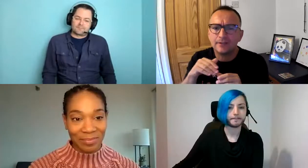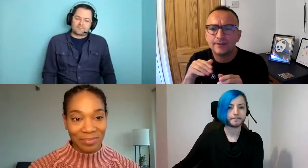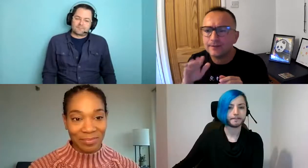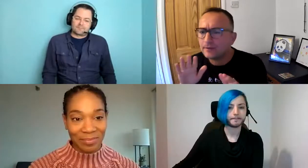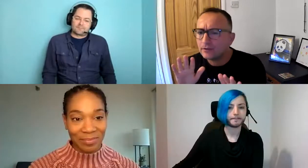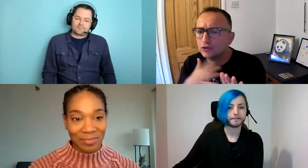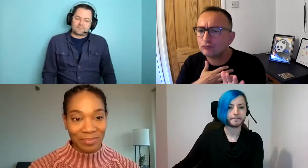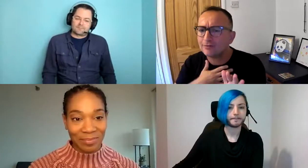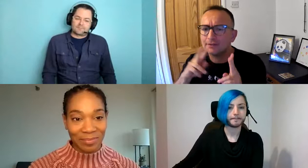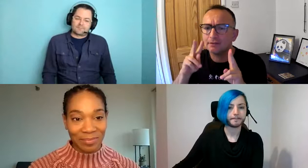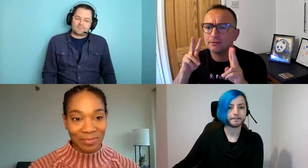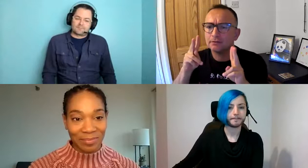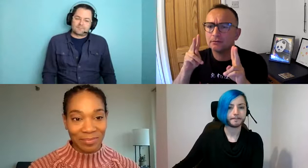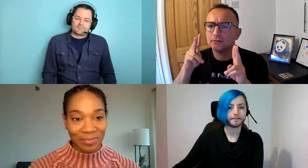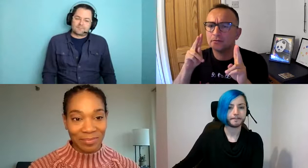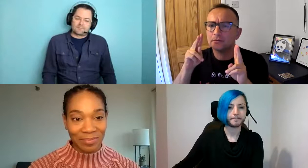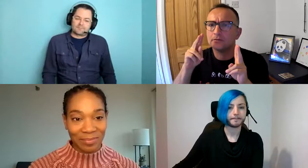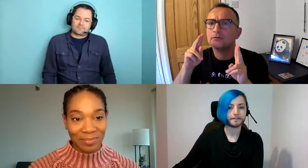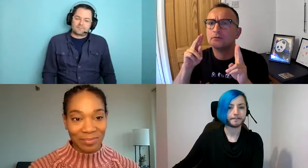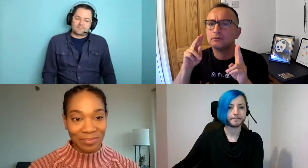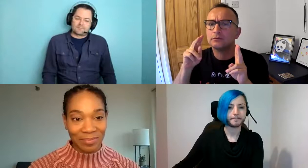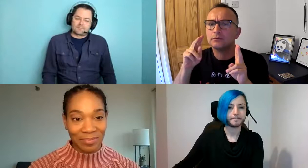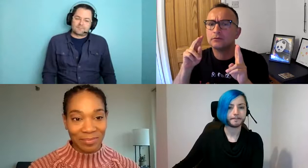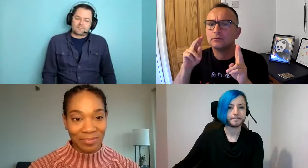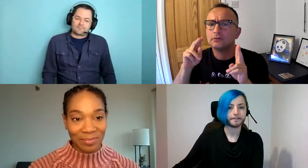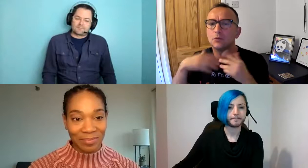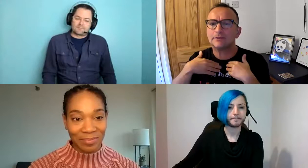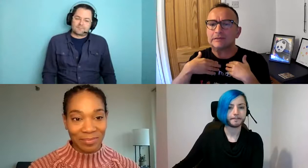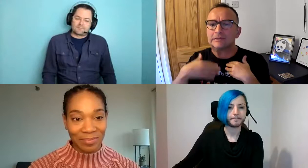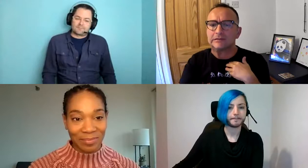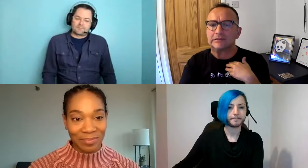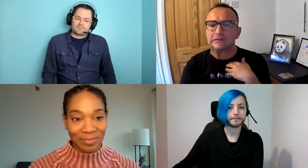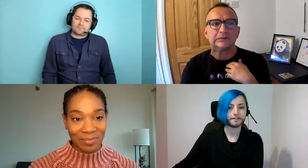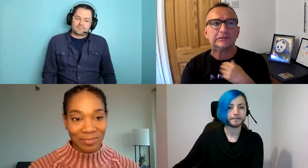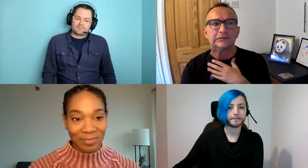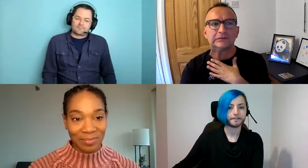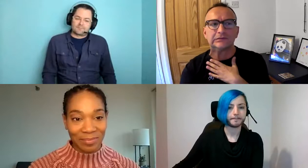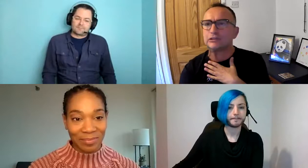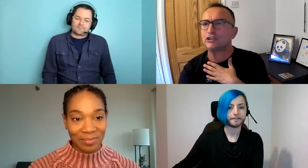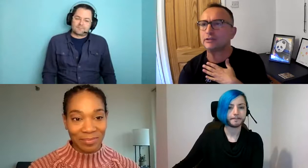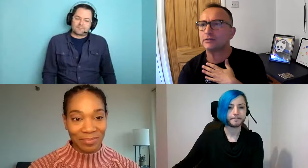bear with us a moment a technical hiccup.